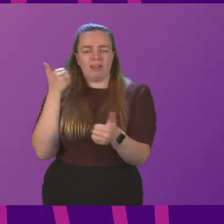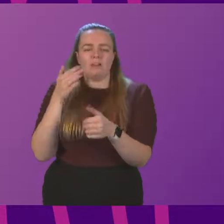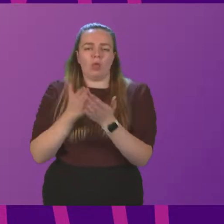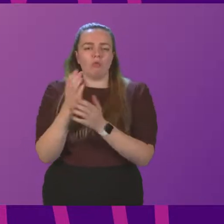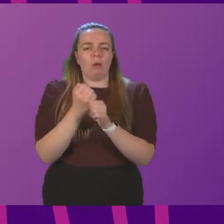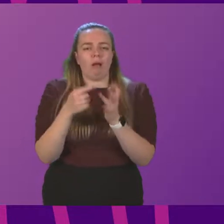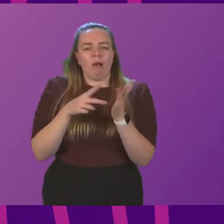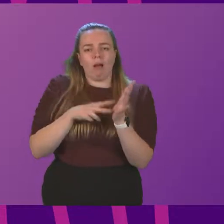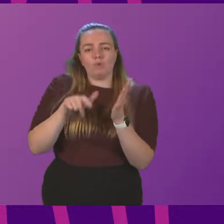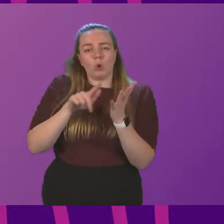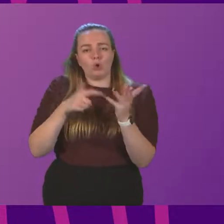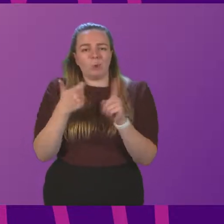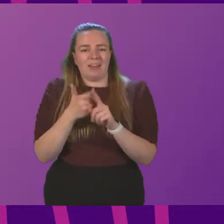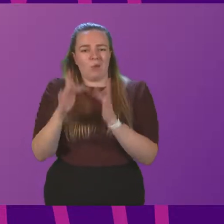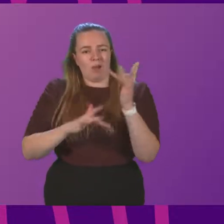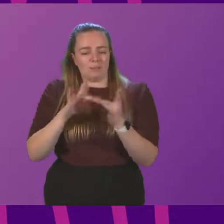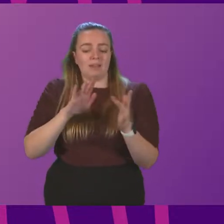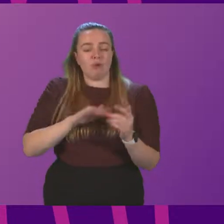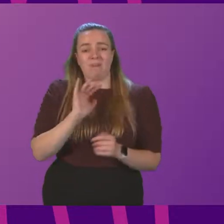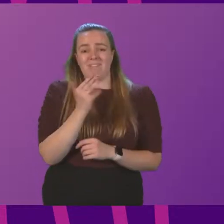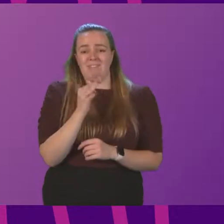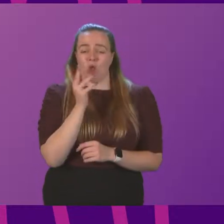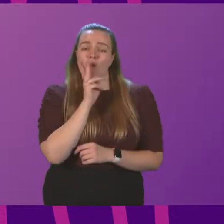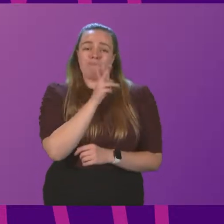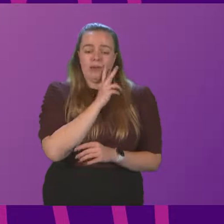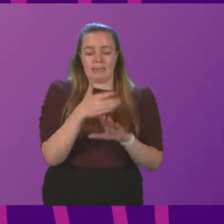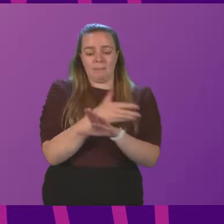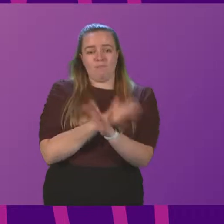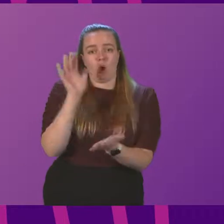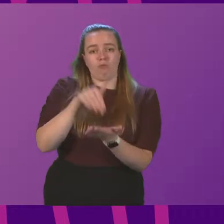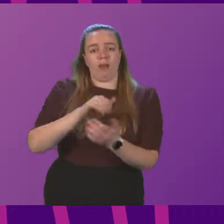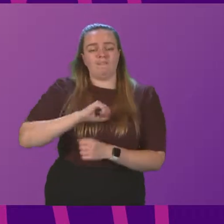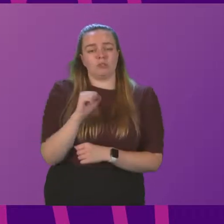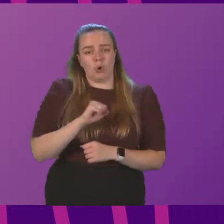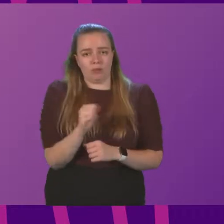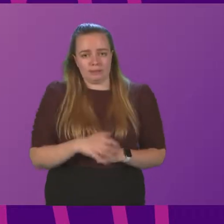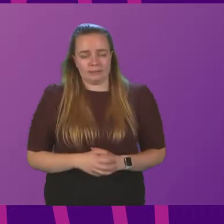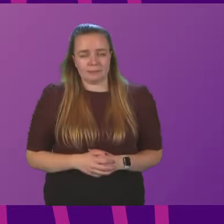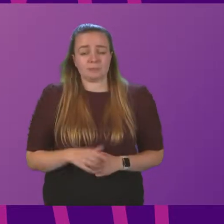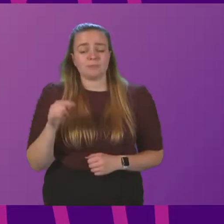site from around 5 pm on Friday in advance of their arrival into Scotland. They cost between